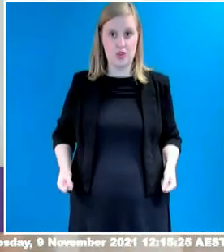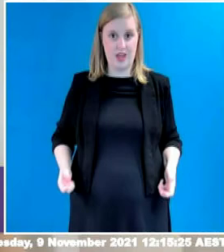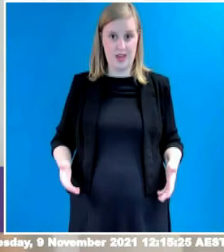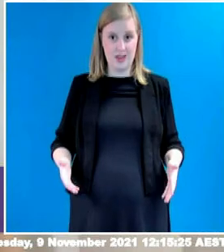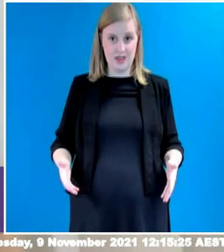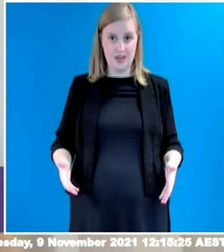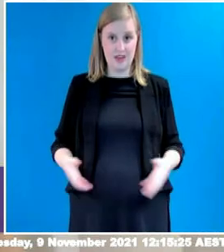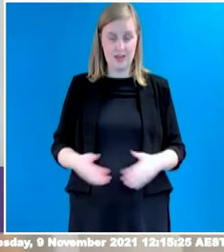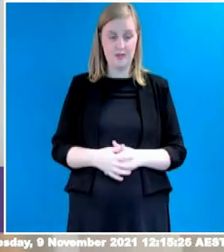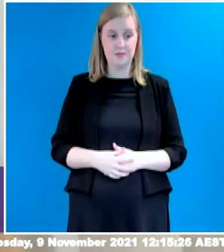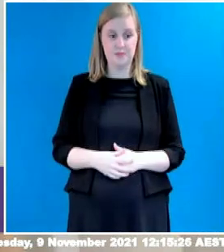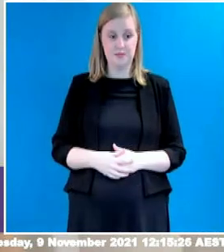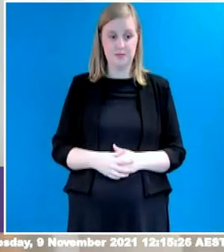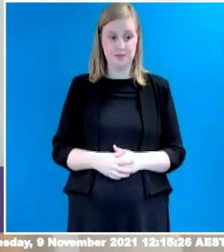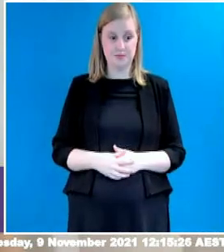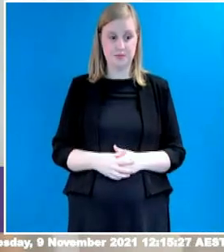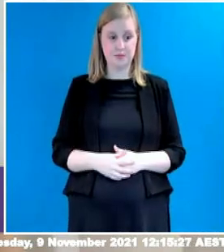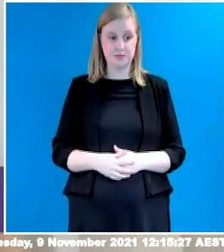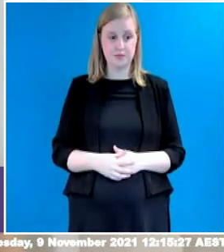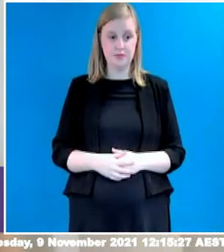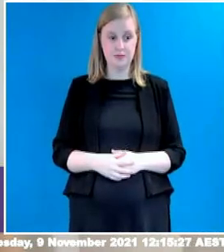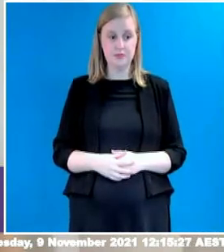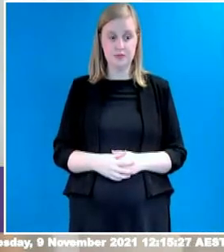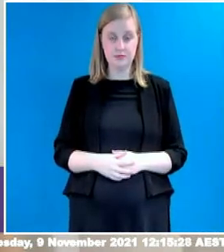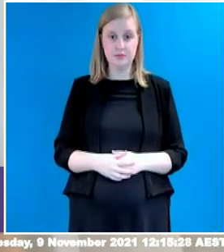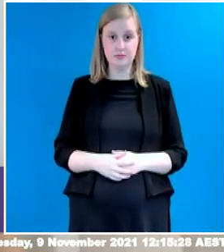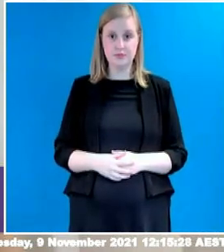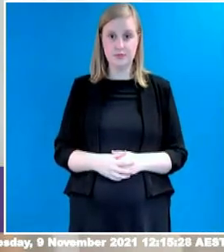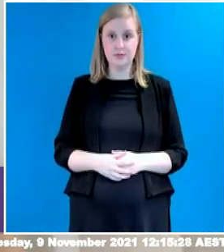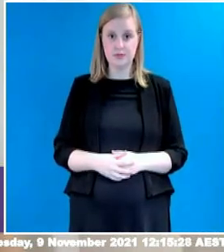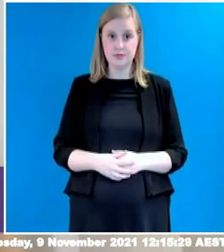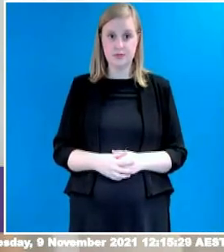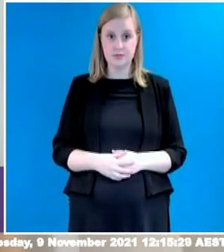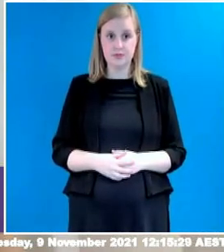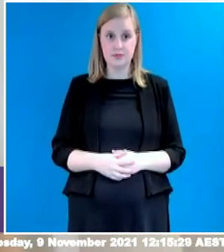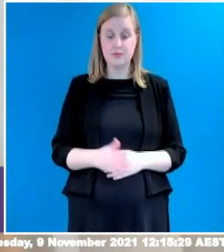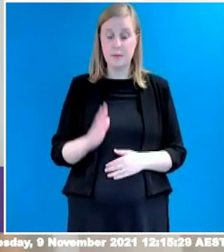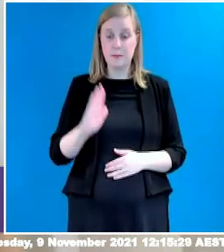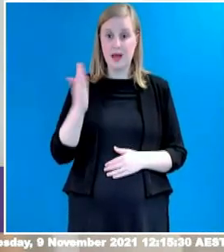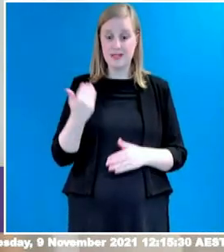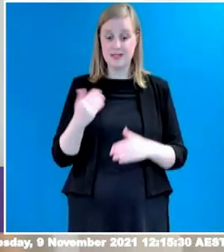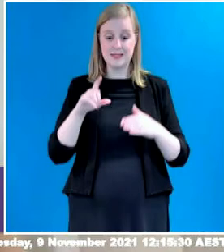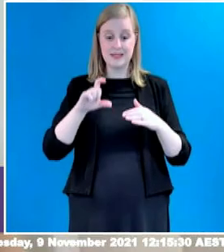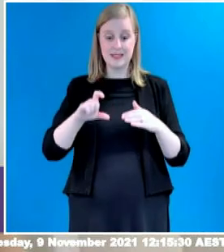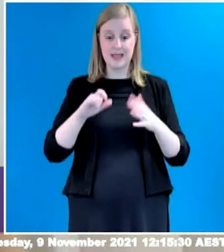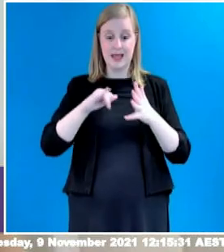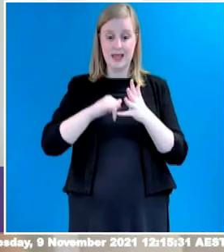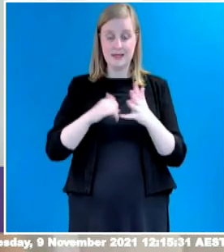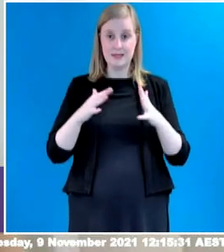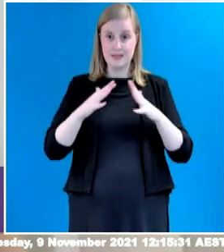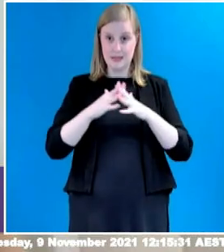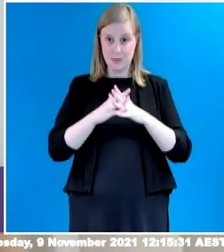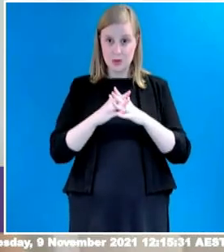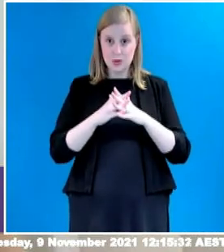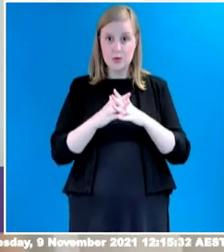The year I was inside the negotiating rooms at CSW, there was a large amount